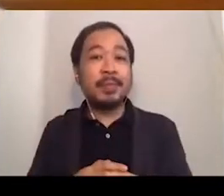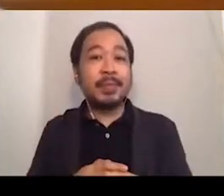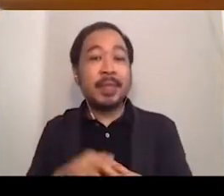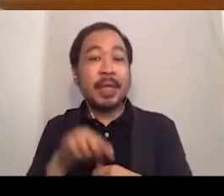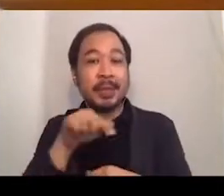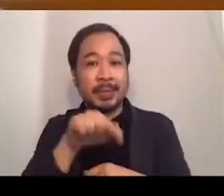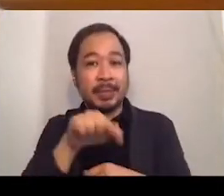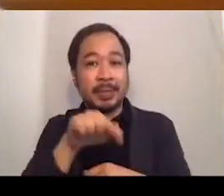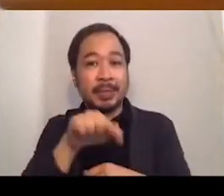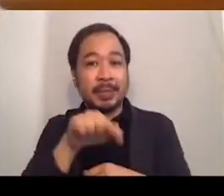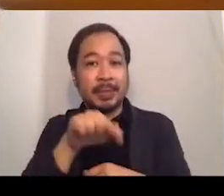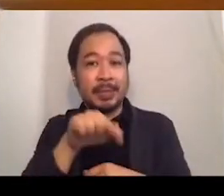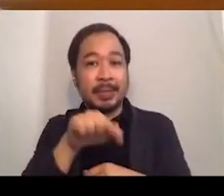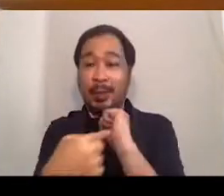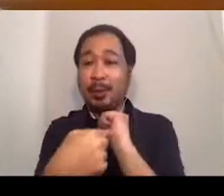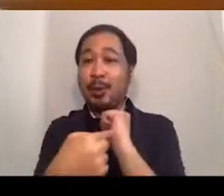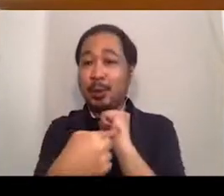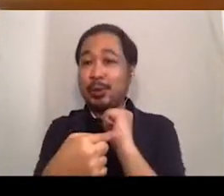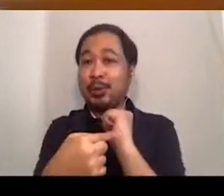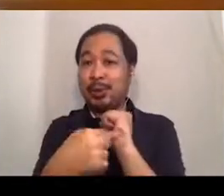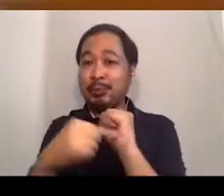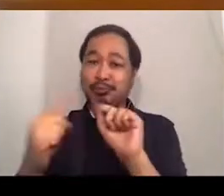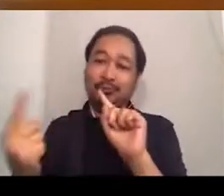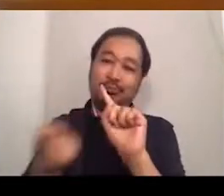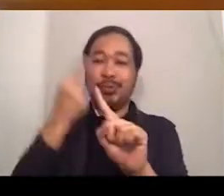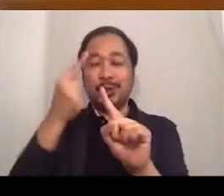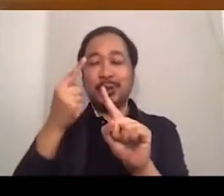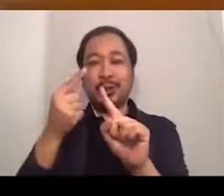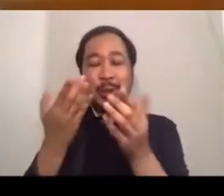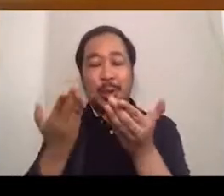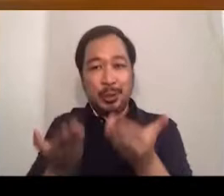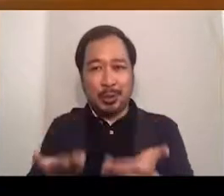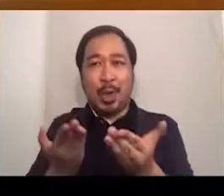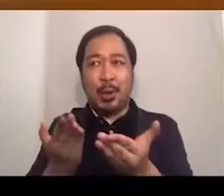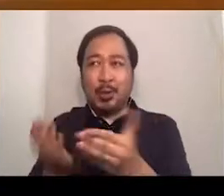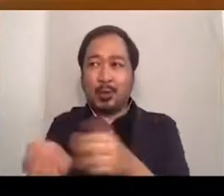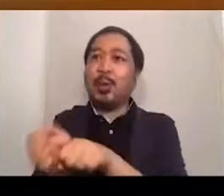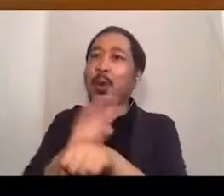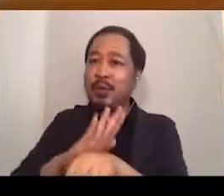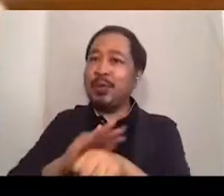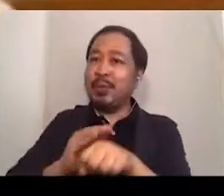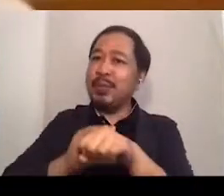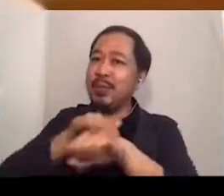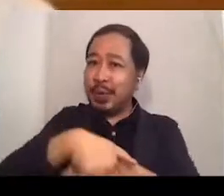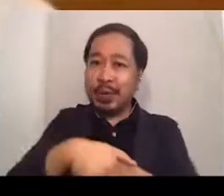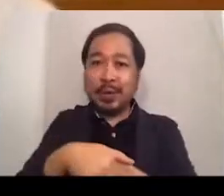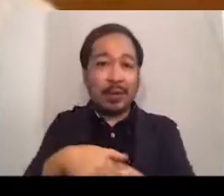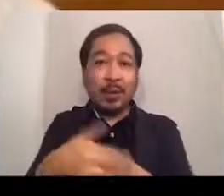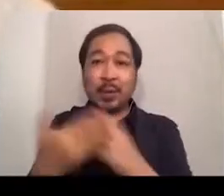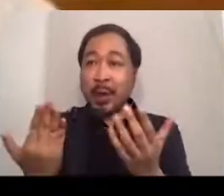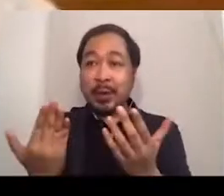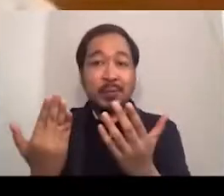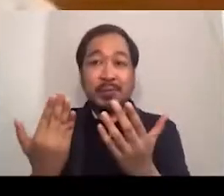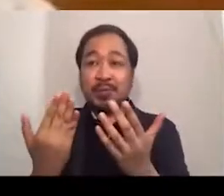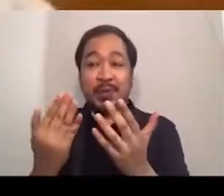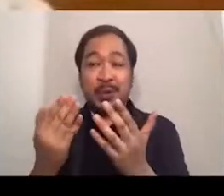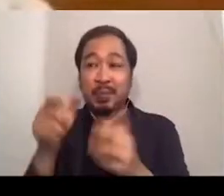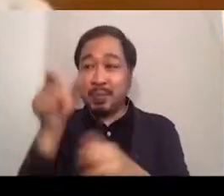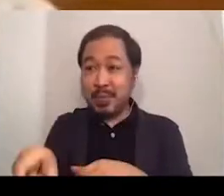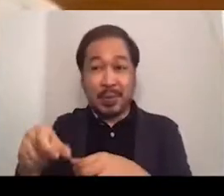where people cannot go directly to hospitals and clinics to get consultation.